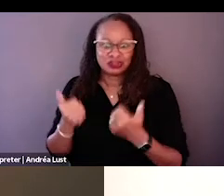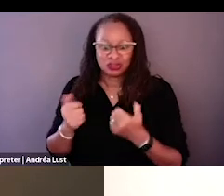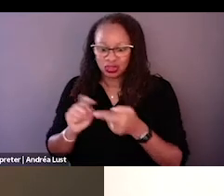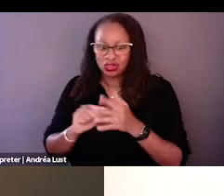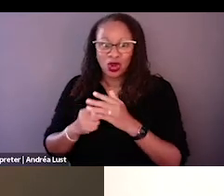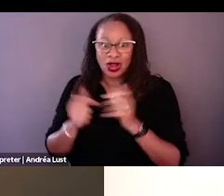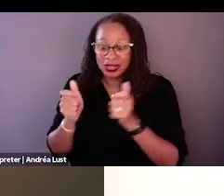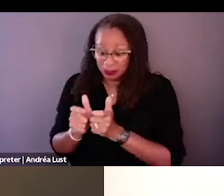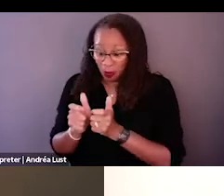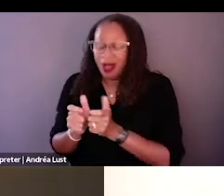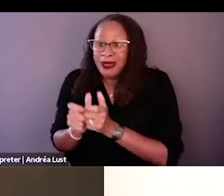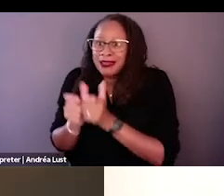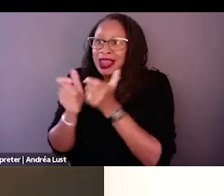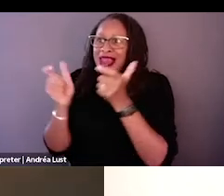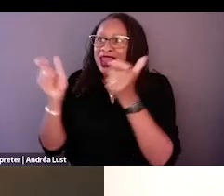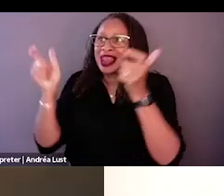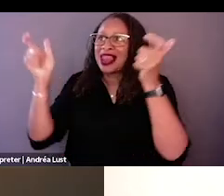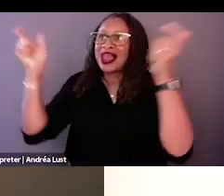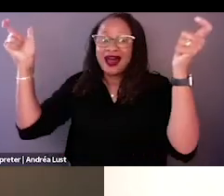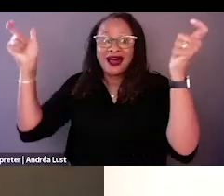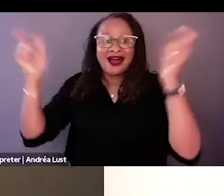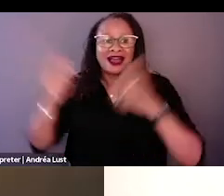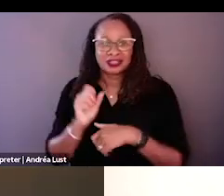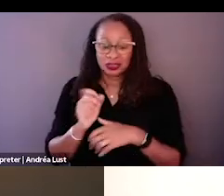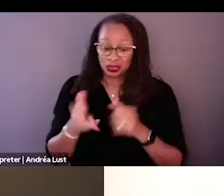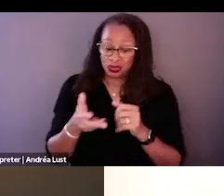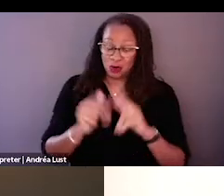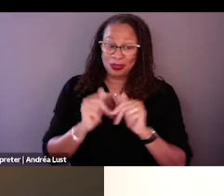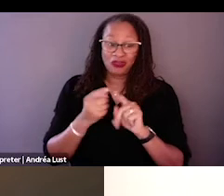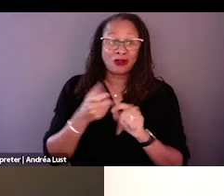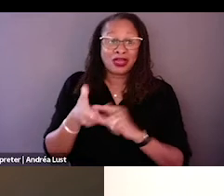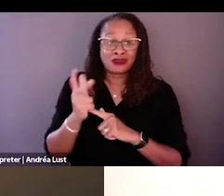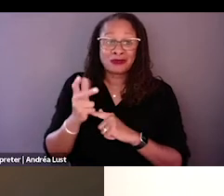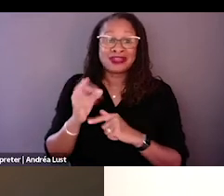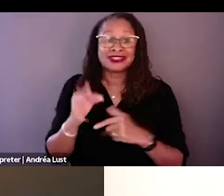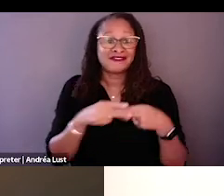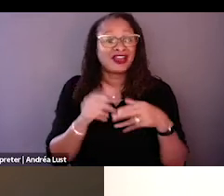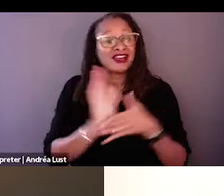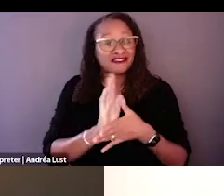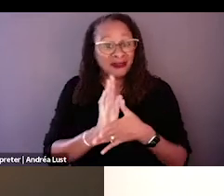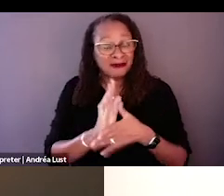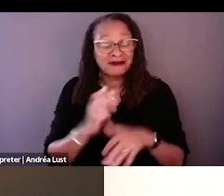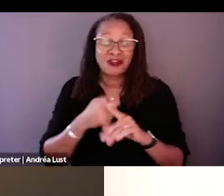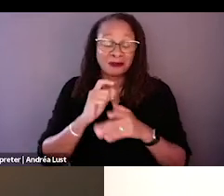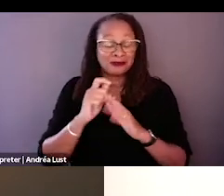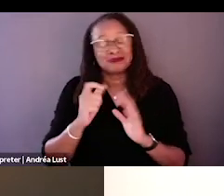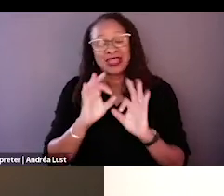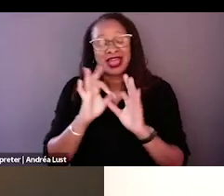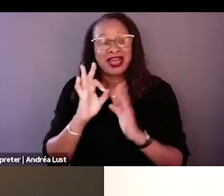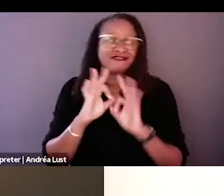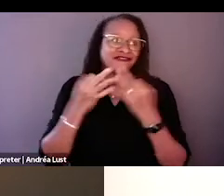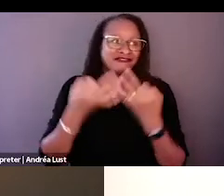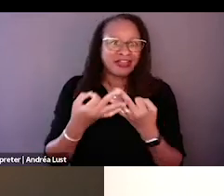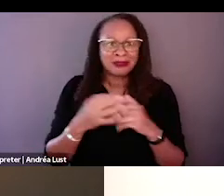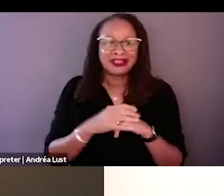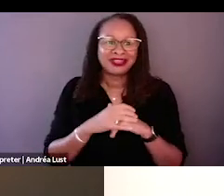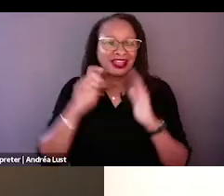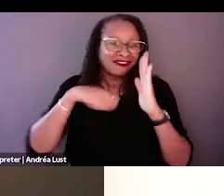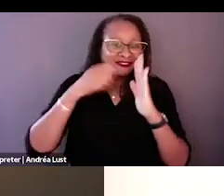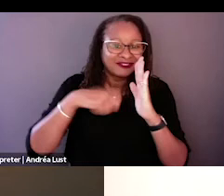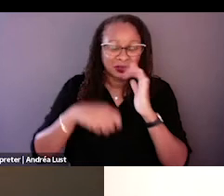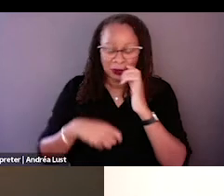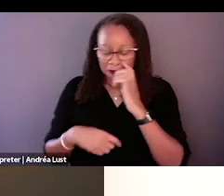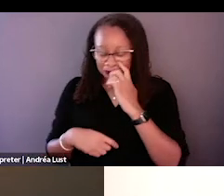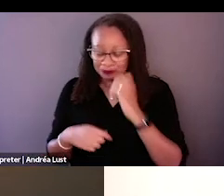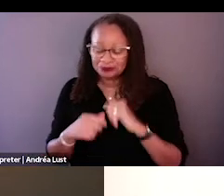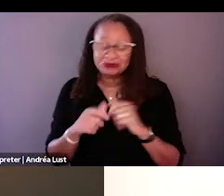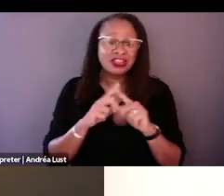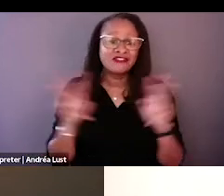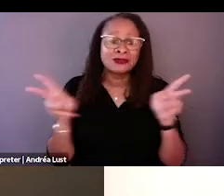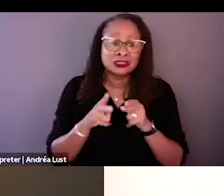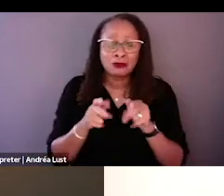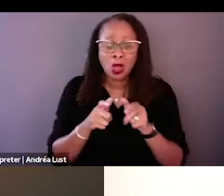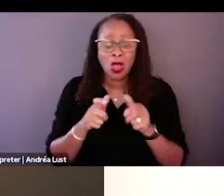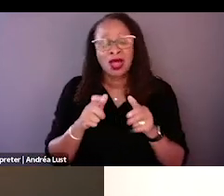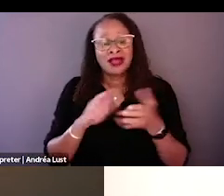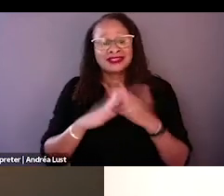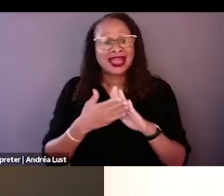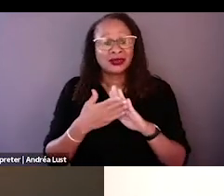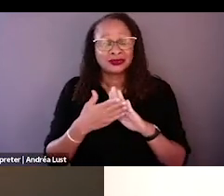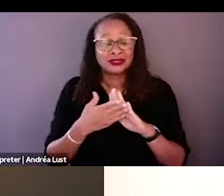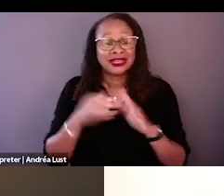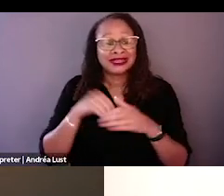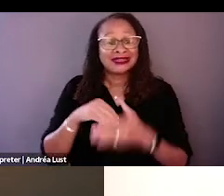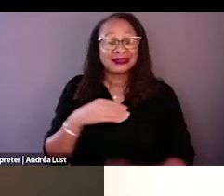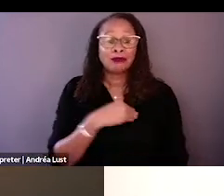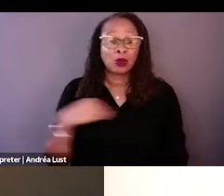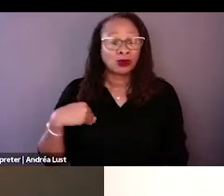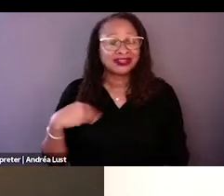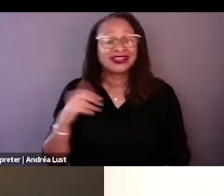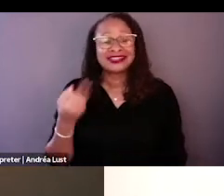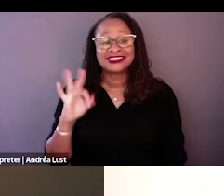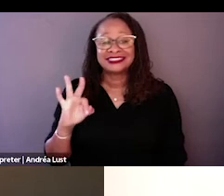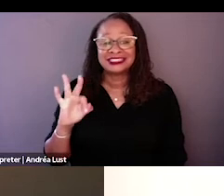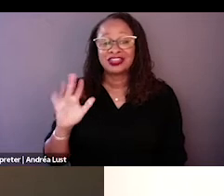There he filmed "three Minutes, three and a half minutes of images, mostly in color, which was rare